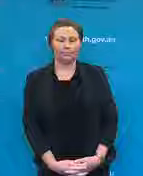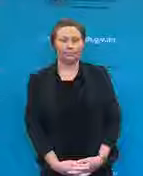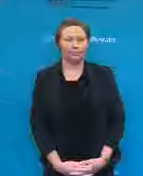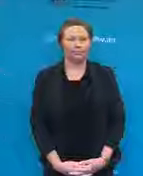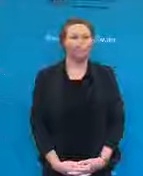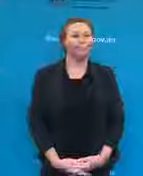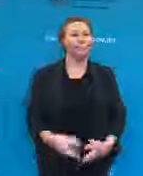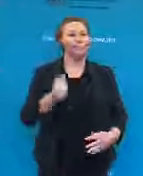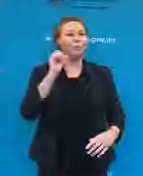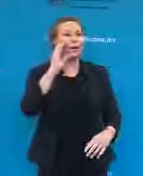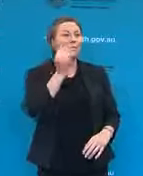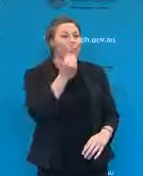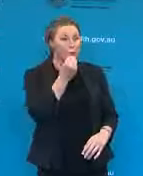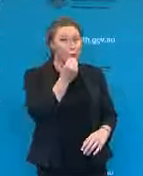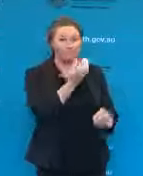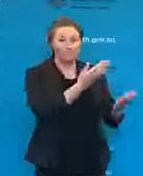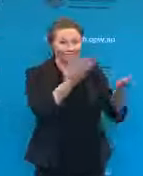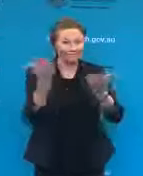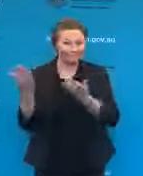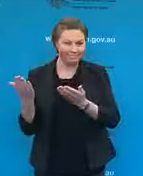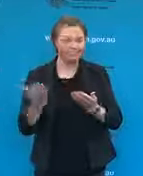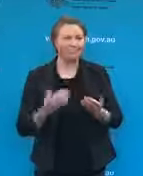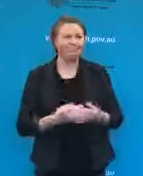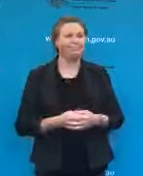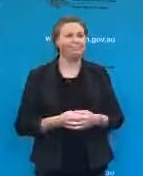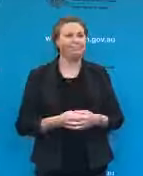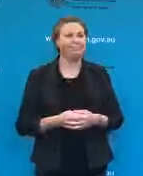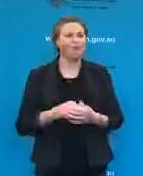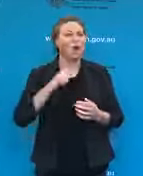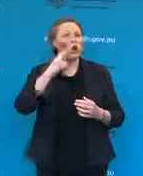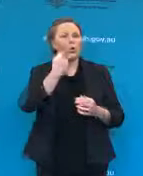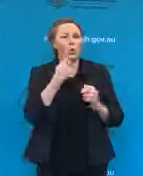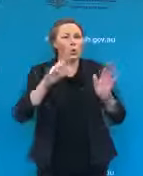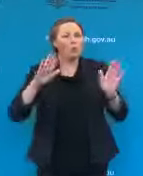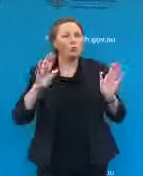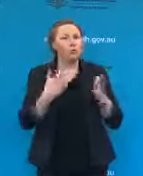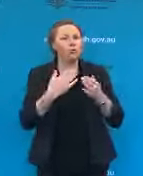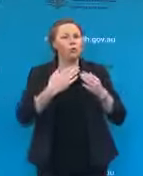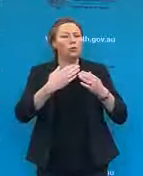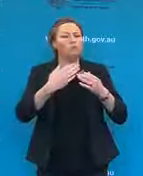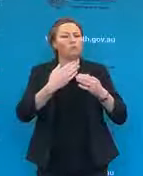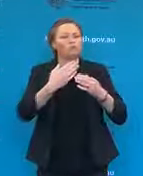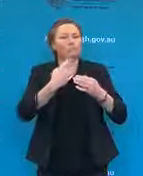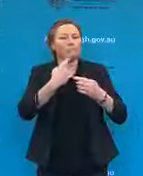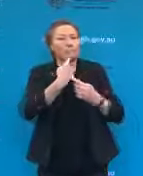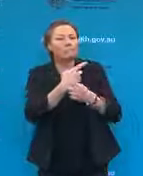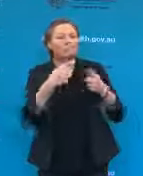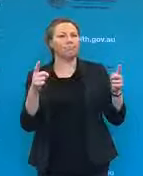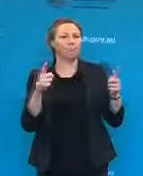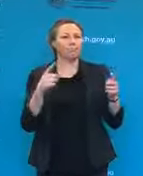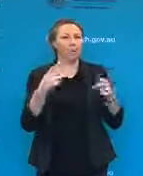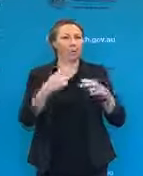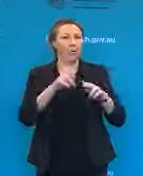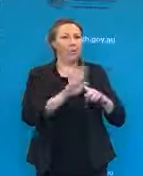Good afternoon everybody, giving a brief Commonwealth update on the Coronavirus situation nationally.